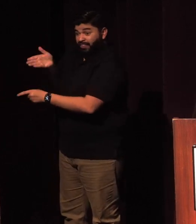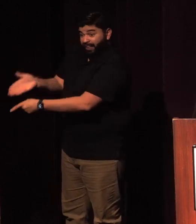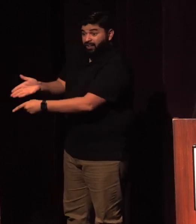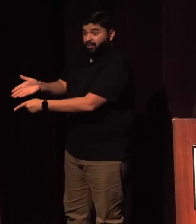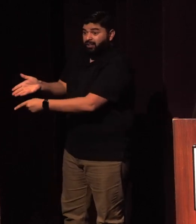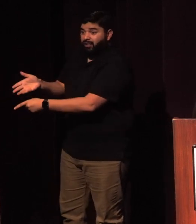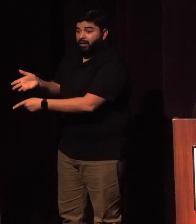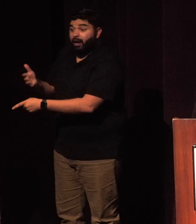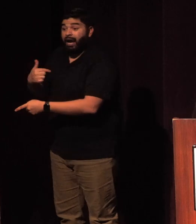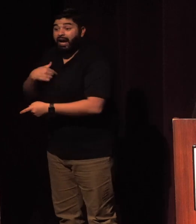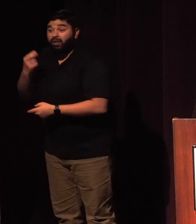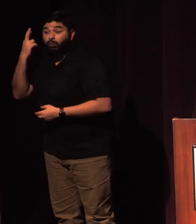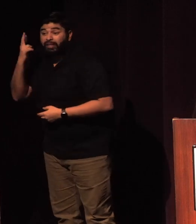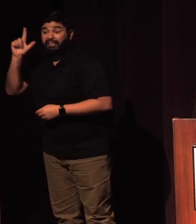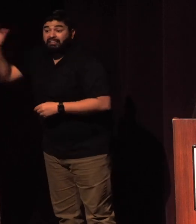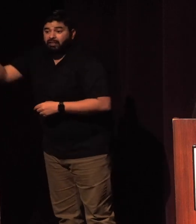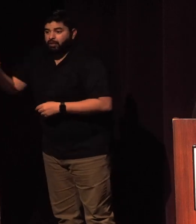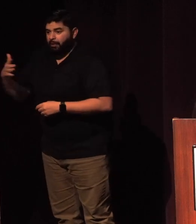I went through three years of education at Westmont only to discover